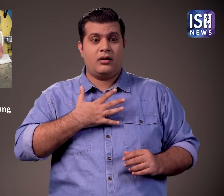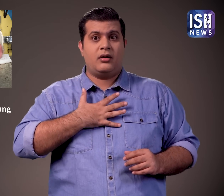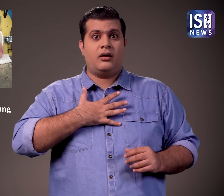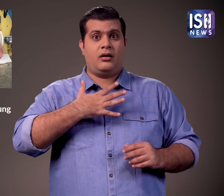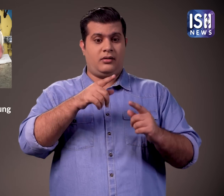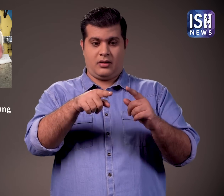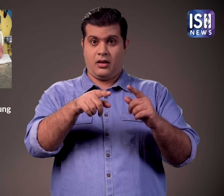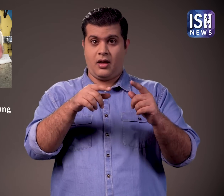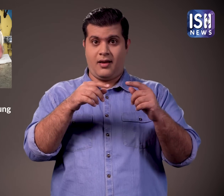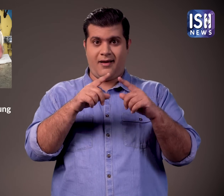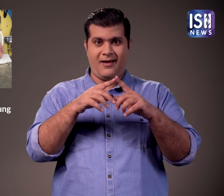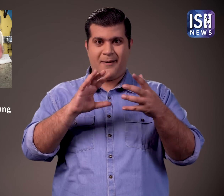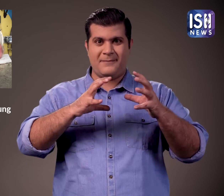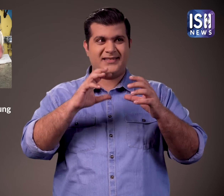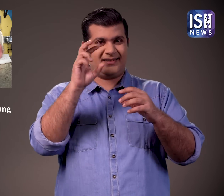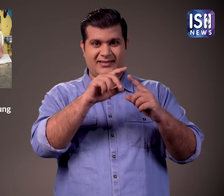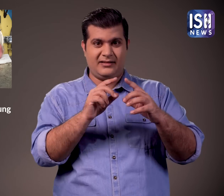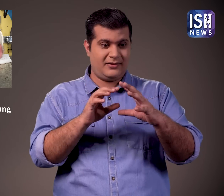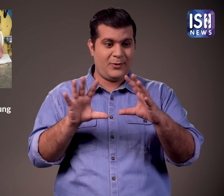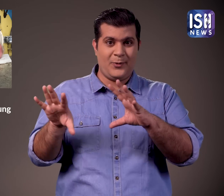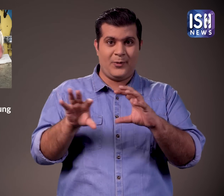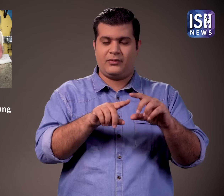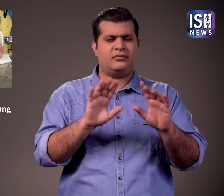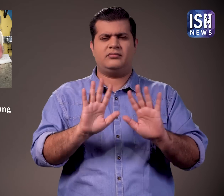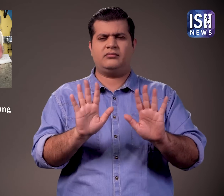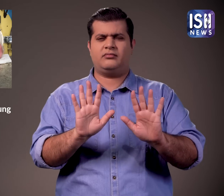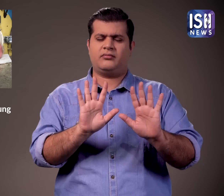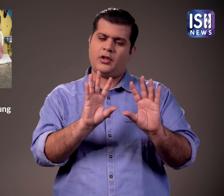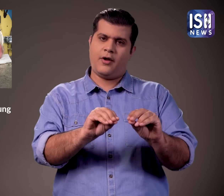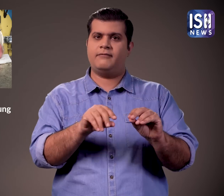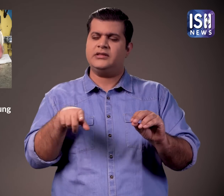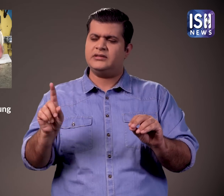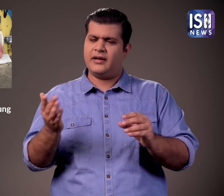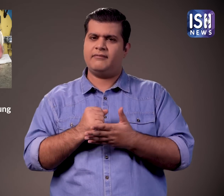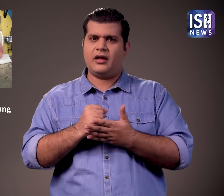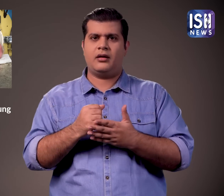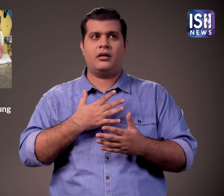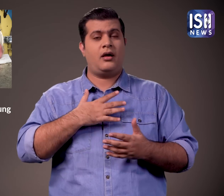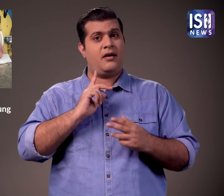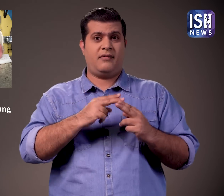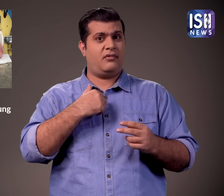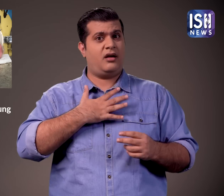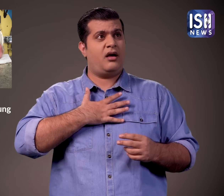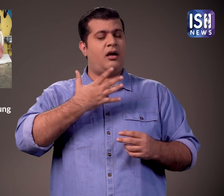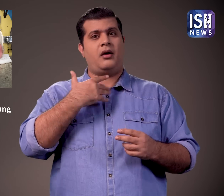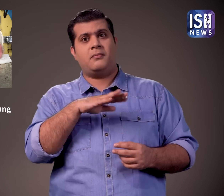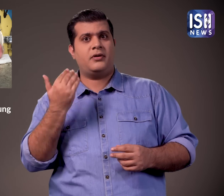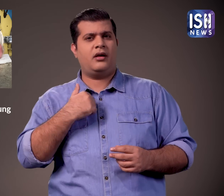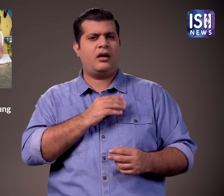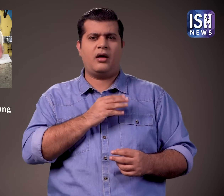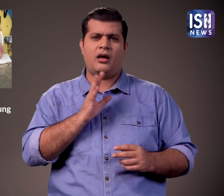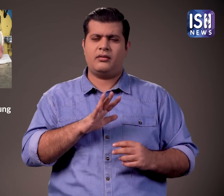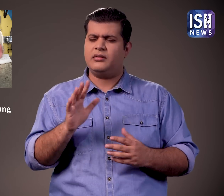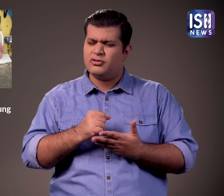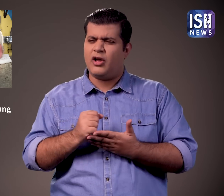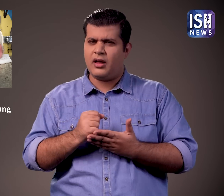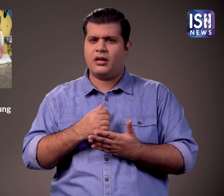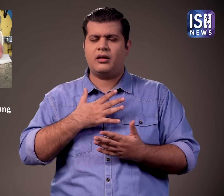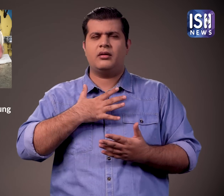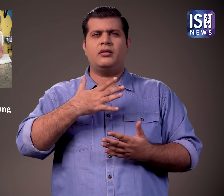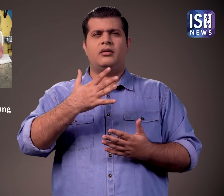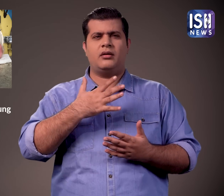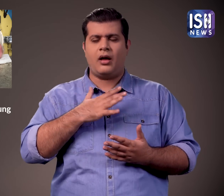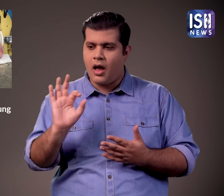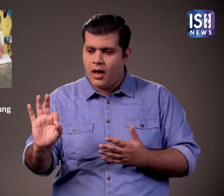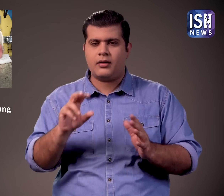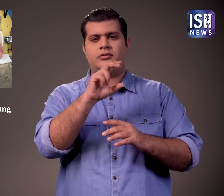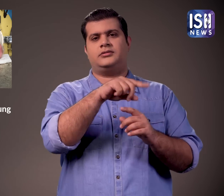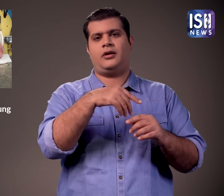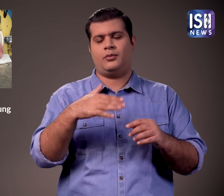Despite Paul's fear, his father would switch off the iron lung for short intervals, encouraging him to breathe on his own.